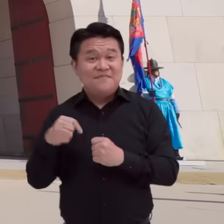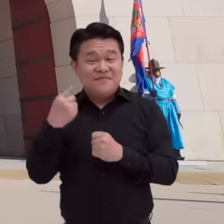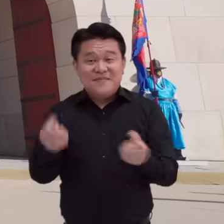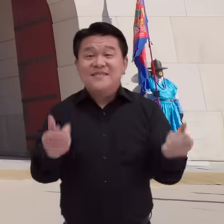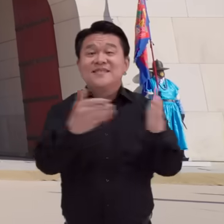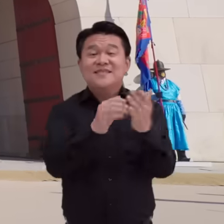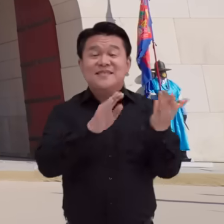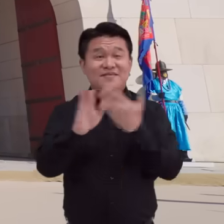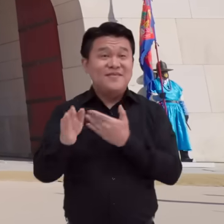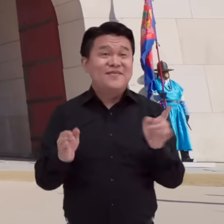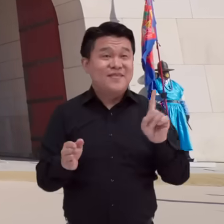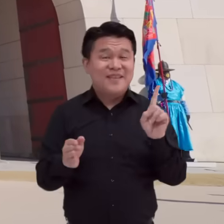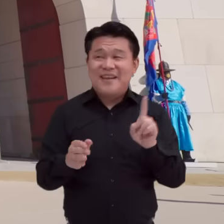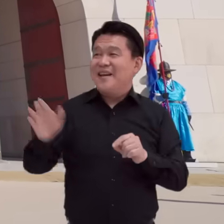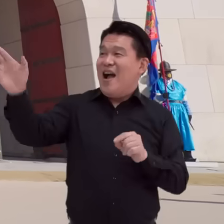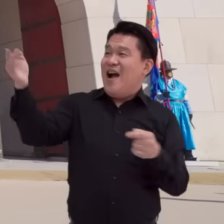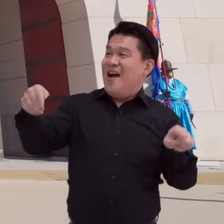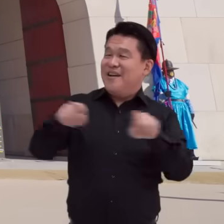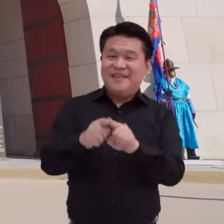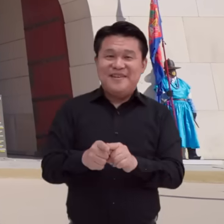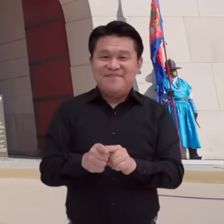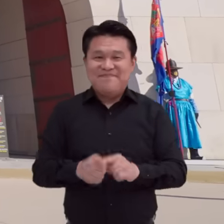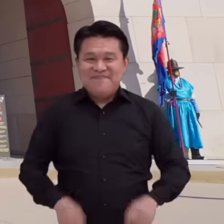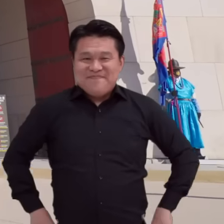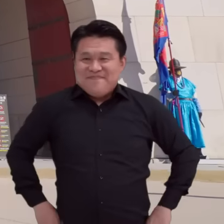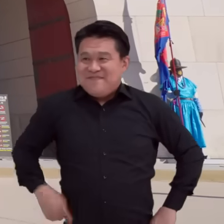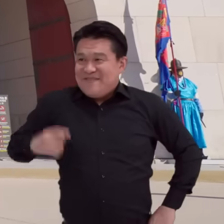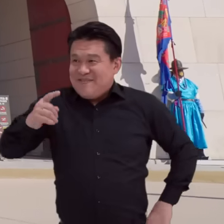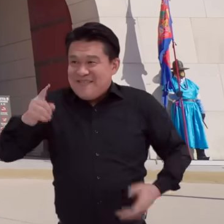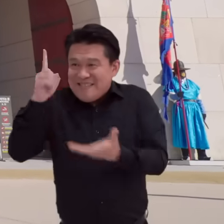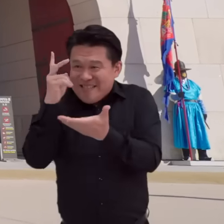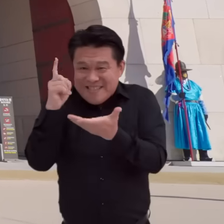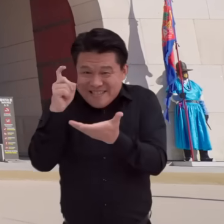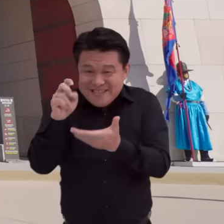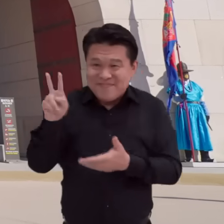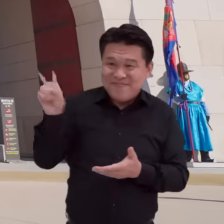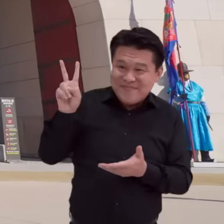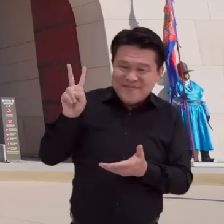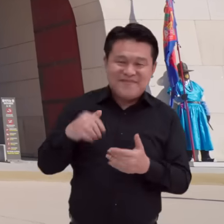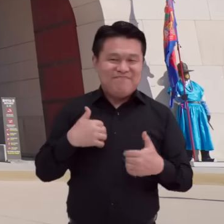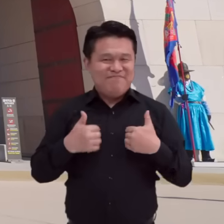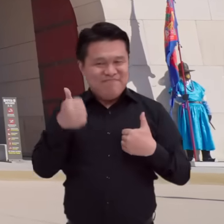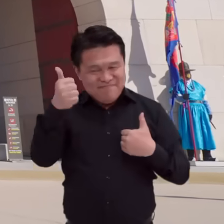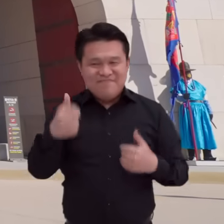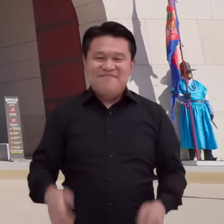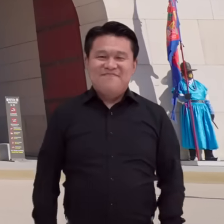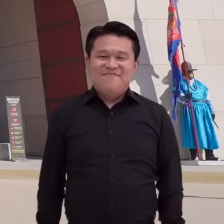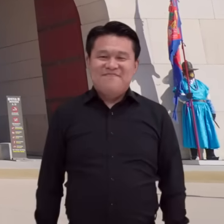When the ceremony is over, you can also take pictures with the royal guards and soldiers.